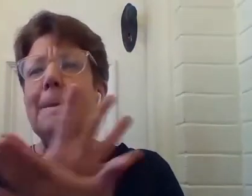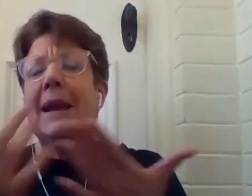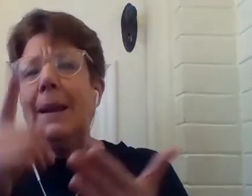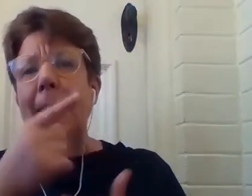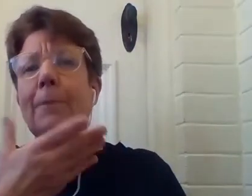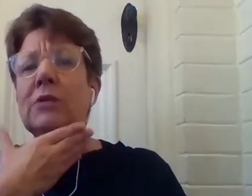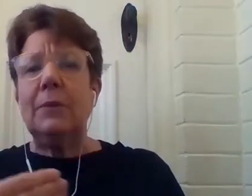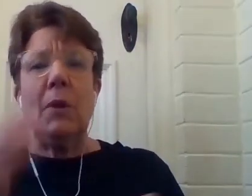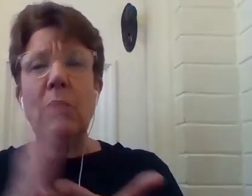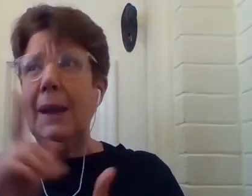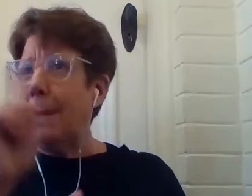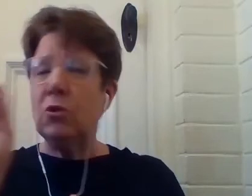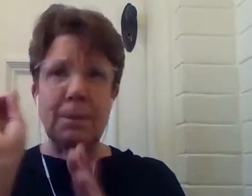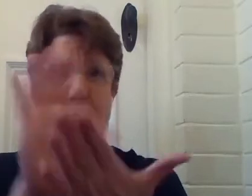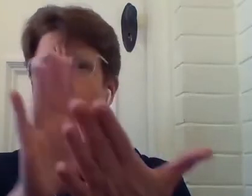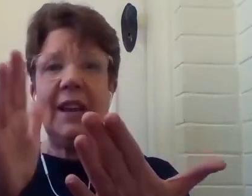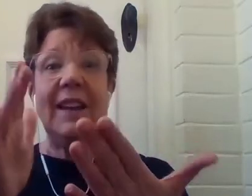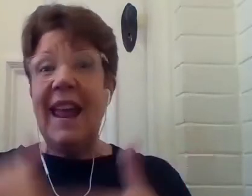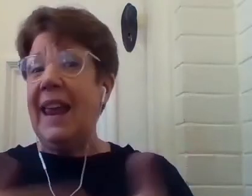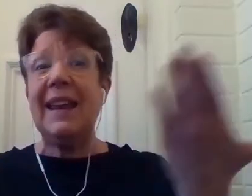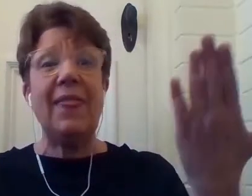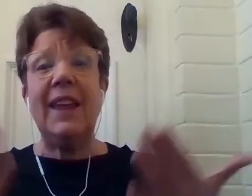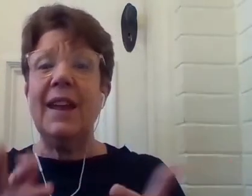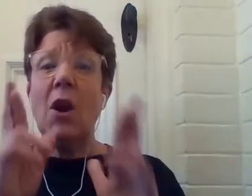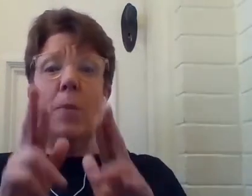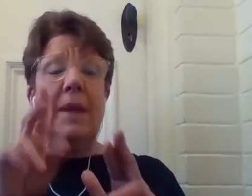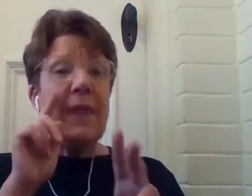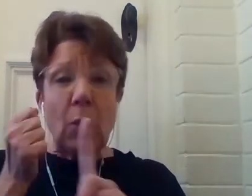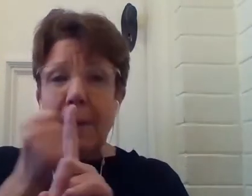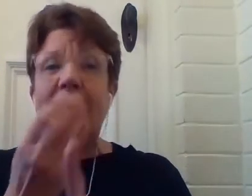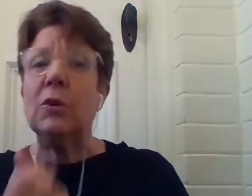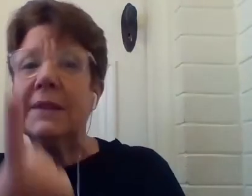hurling stuff out there and hoping it hits someone or something. It